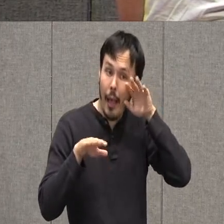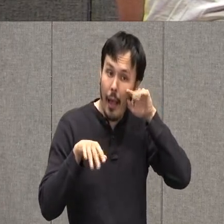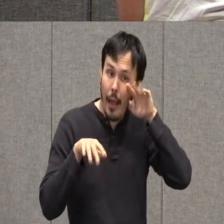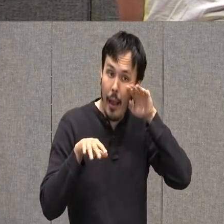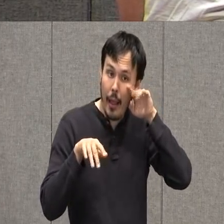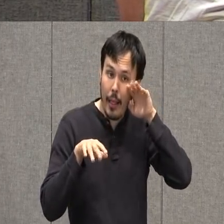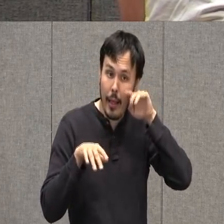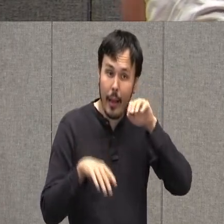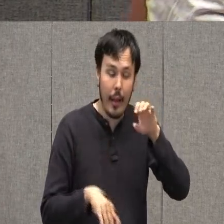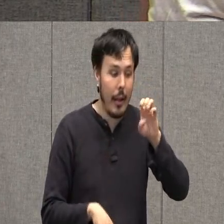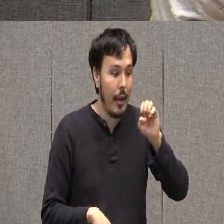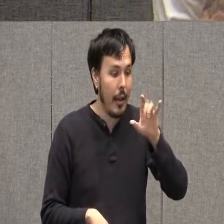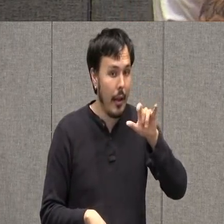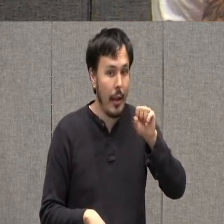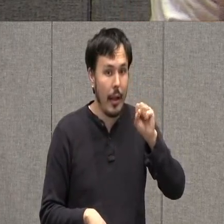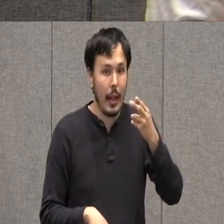And you have two eyes.